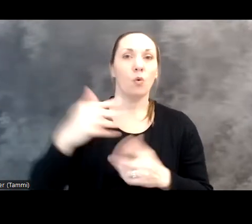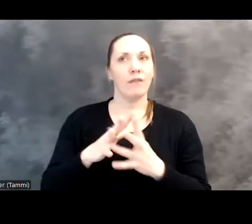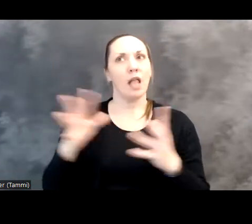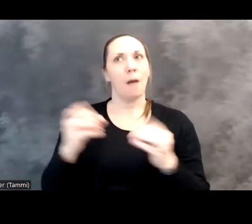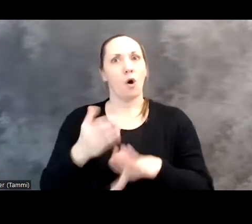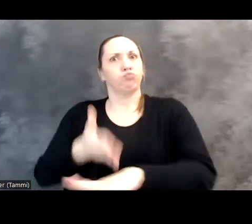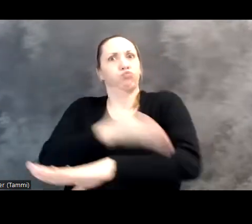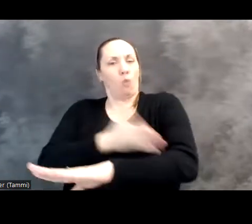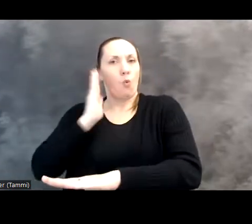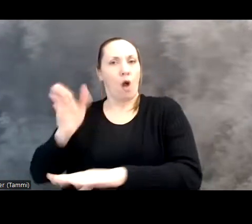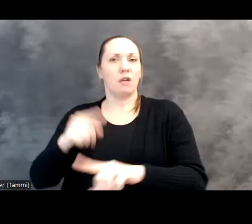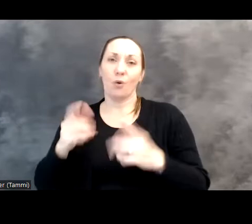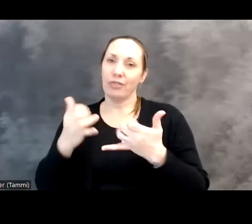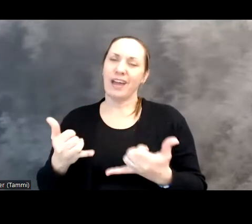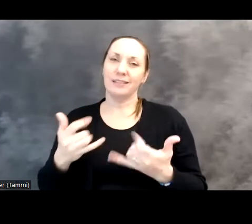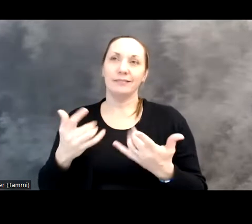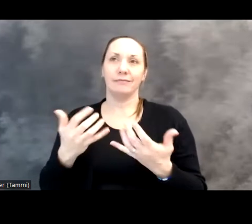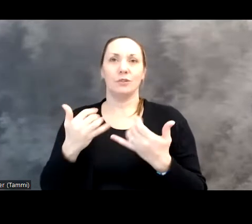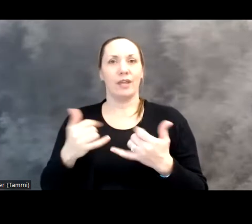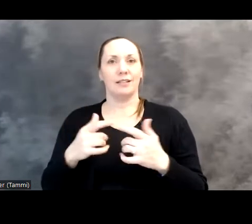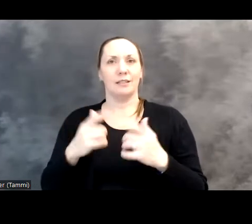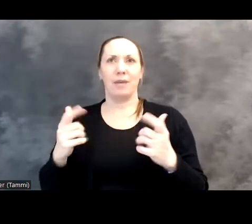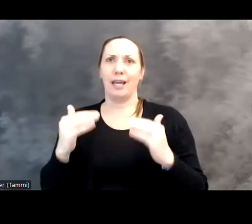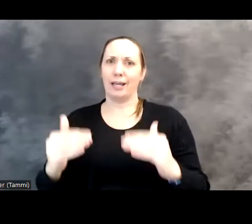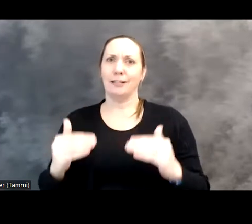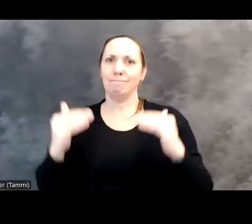s of tomorrow and the 10 to 15 years, they'll be much more